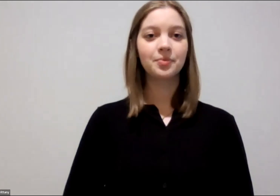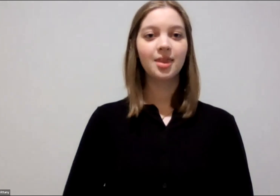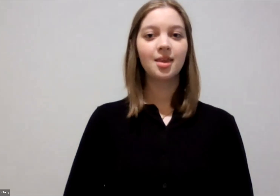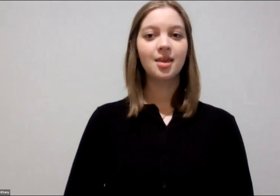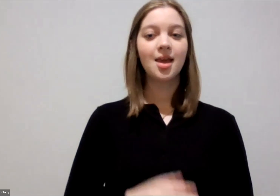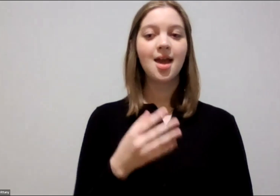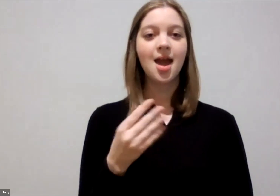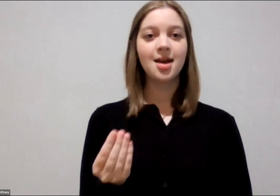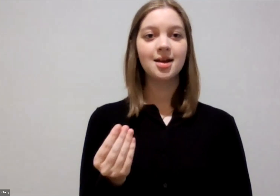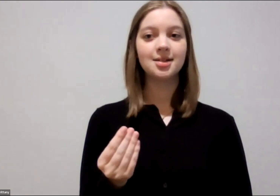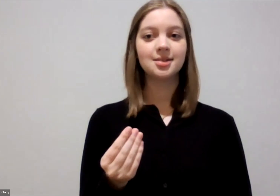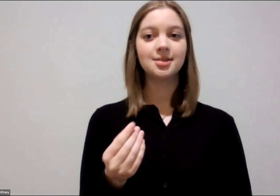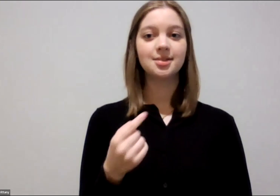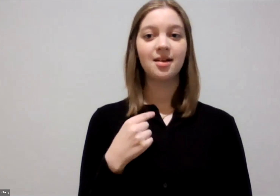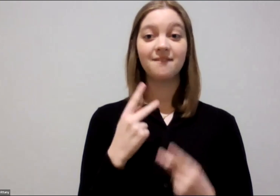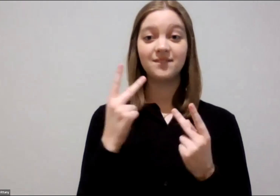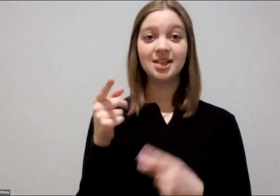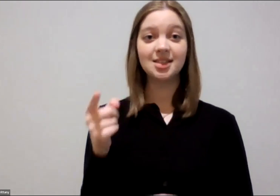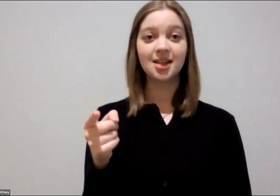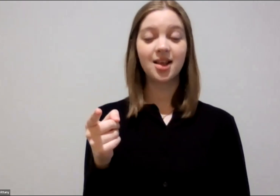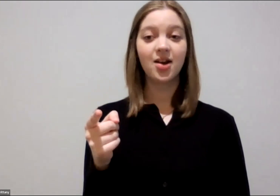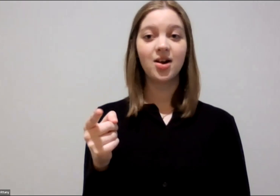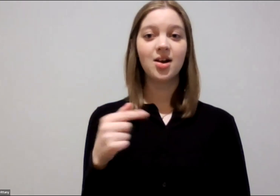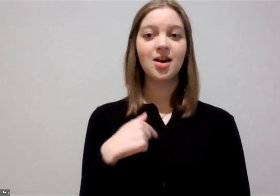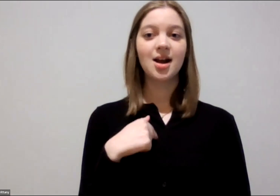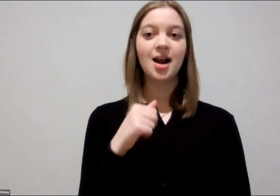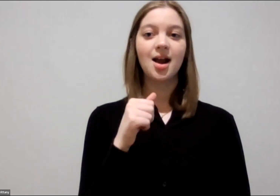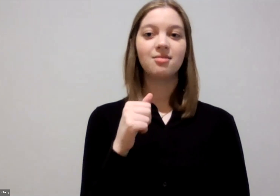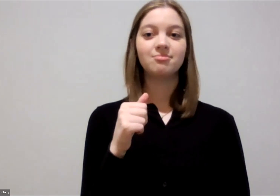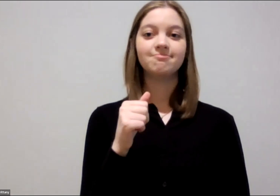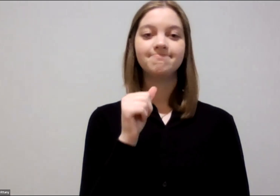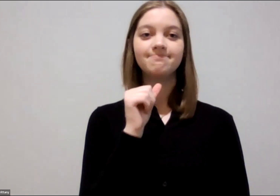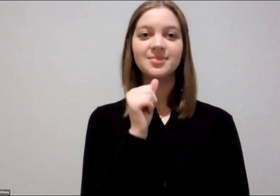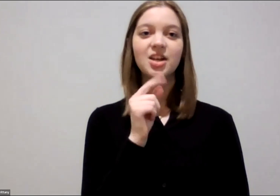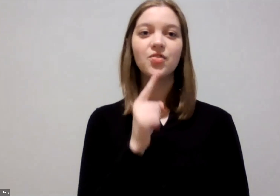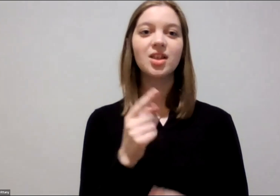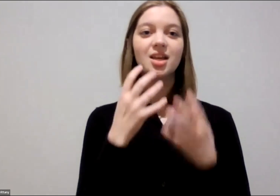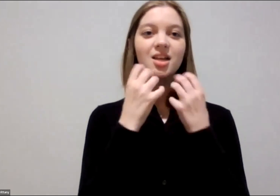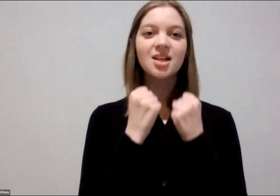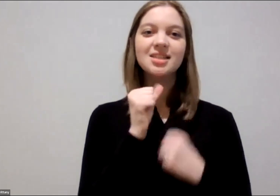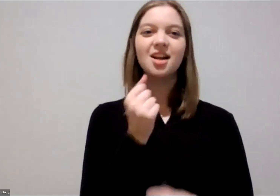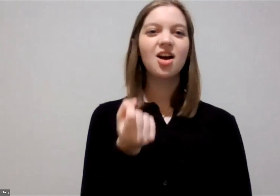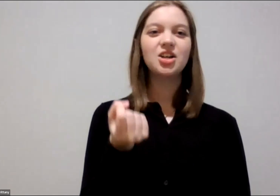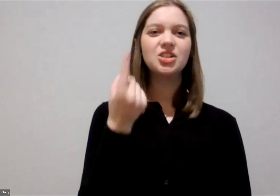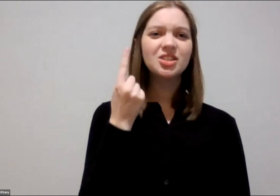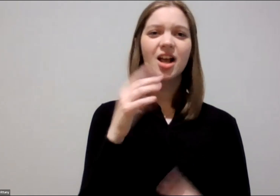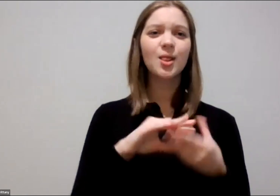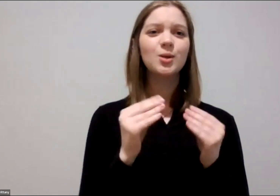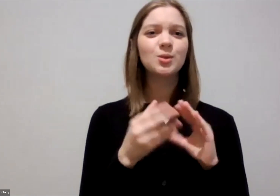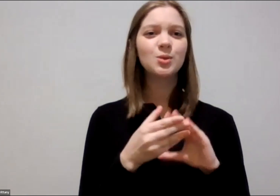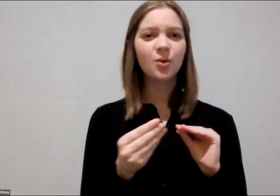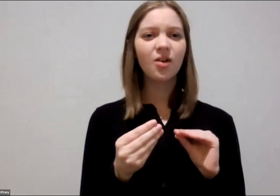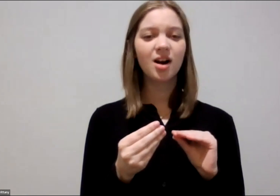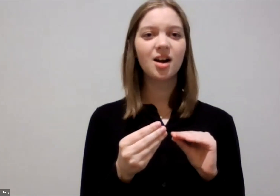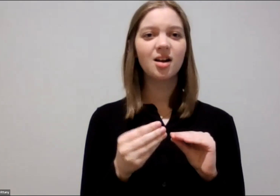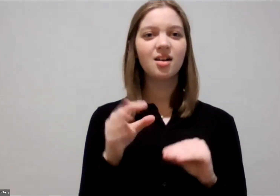And in being there kind of didn't take it for what it was, or you know, didn't quite understand the you know the story of Franklin.